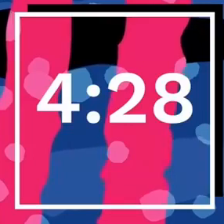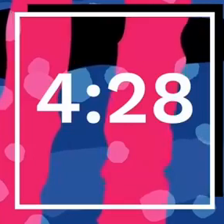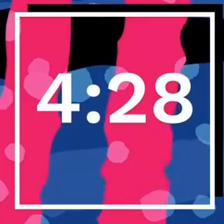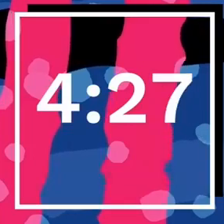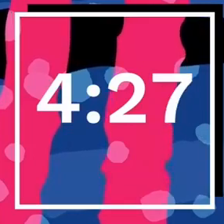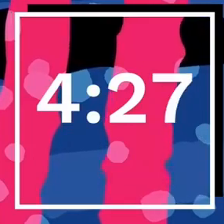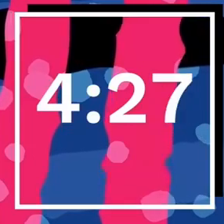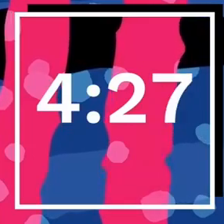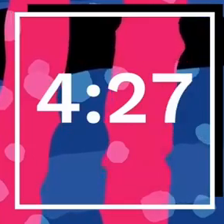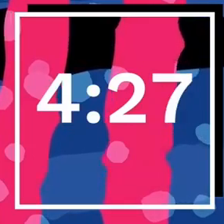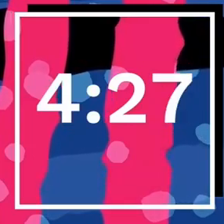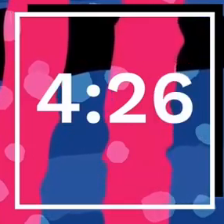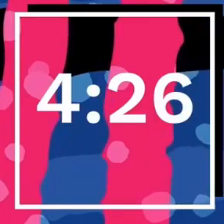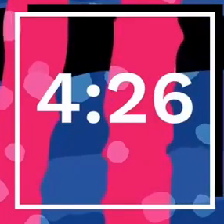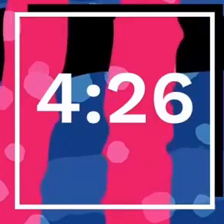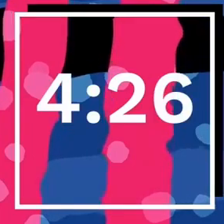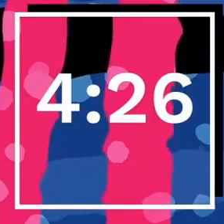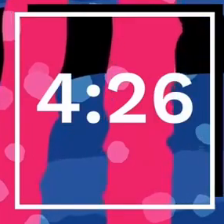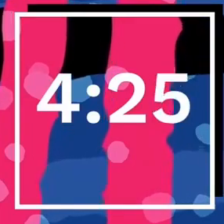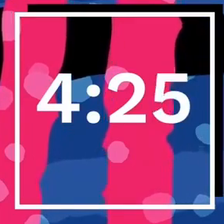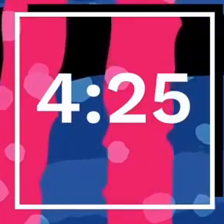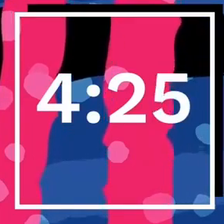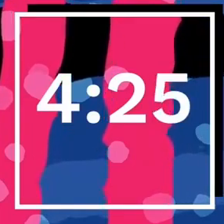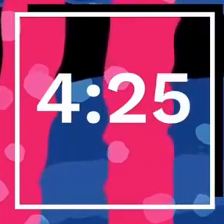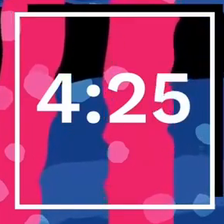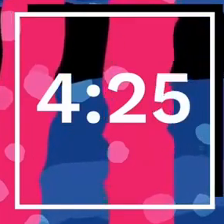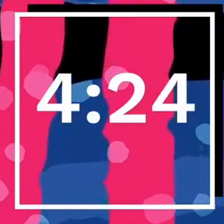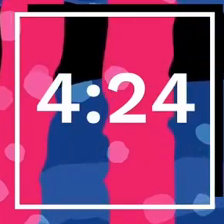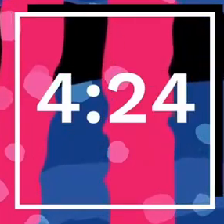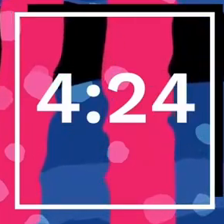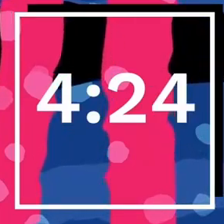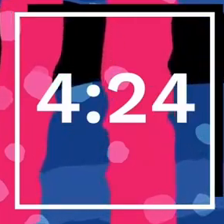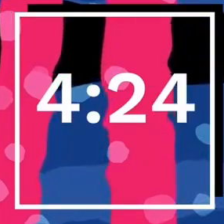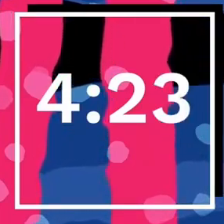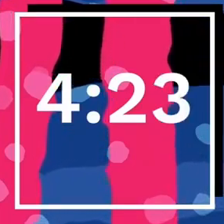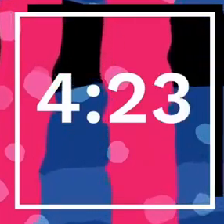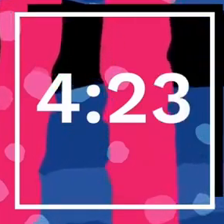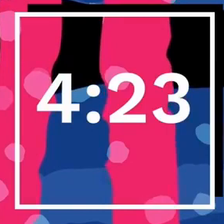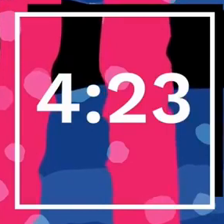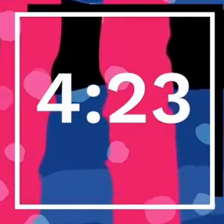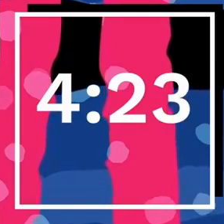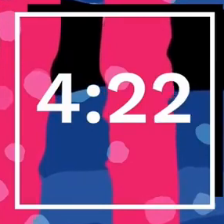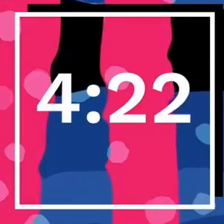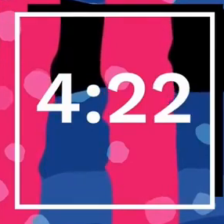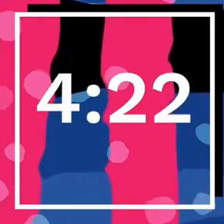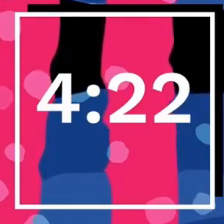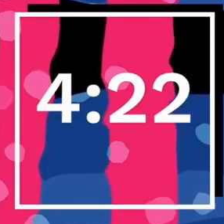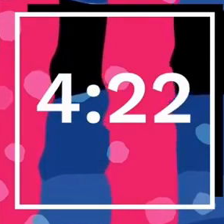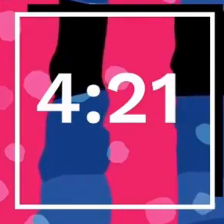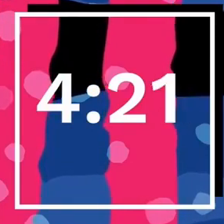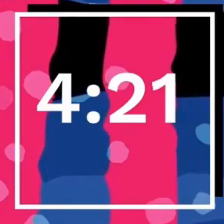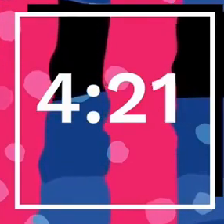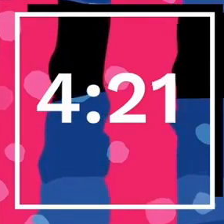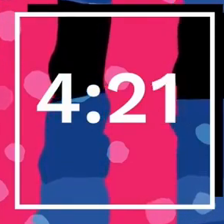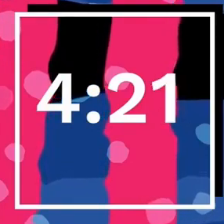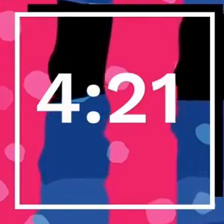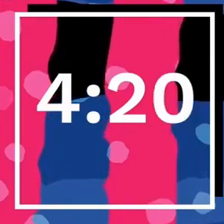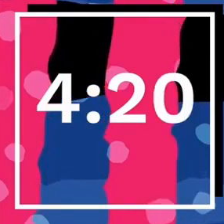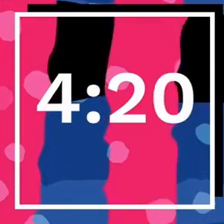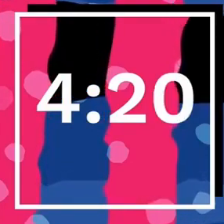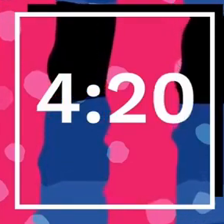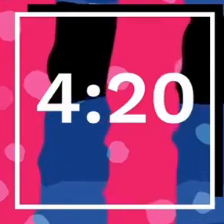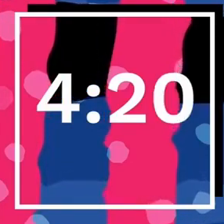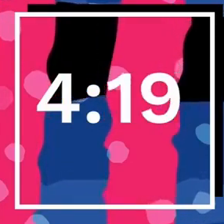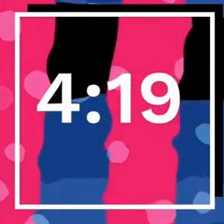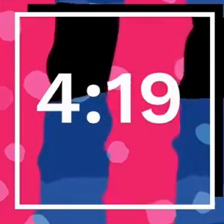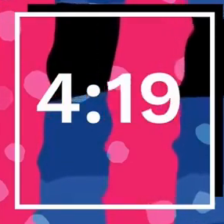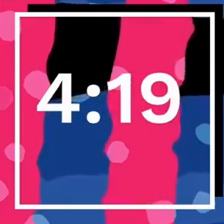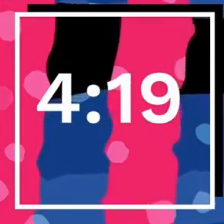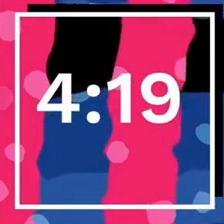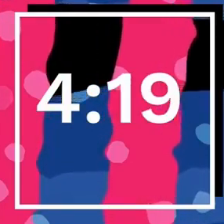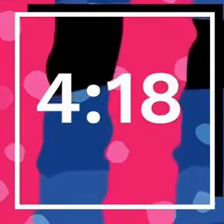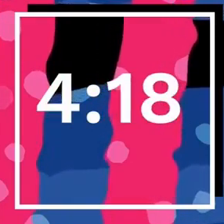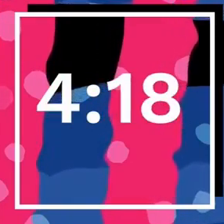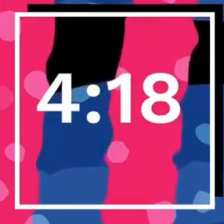PARK DISTRICT SPLASH PARK ON A